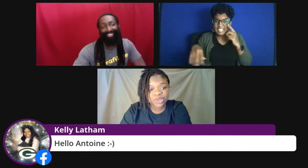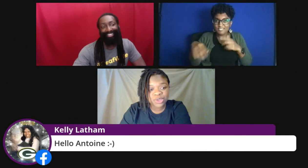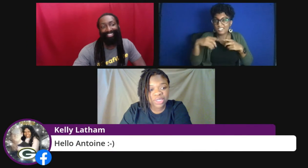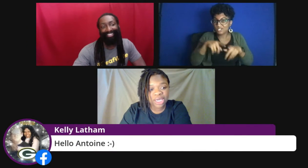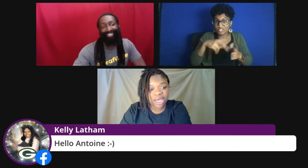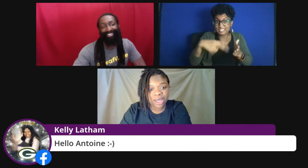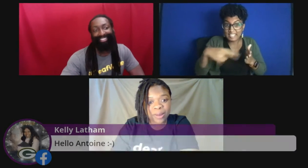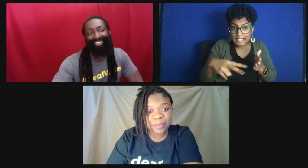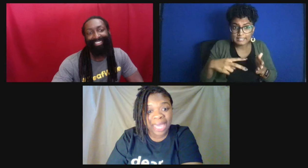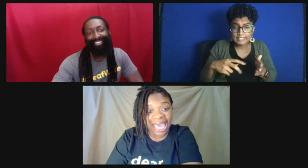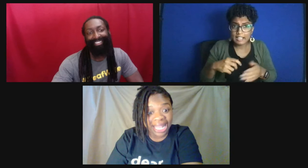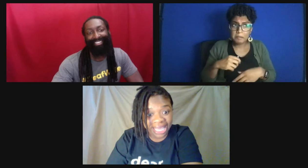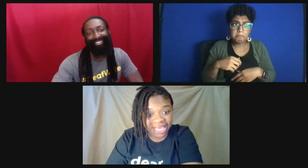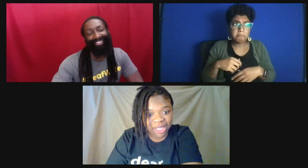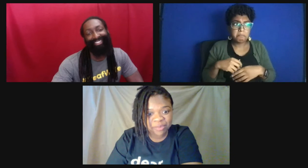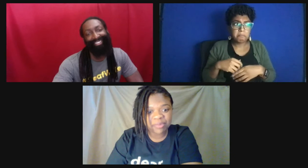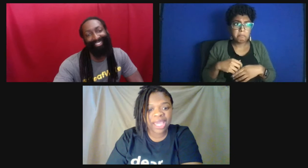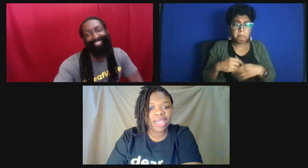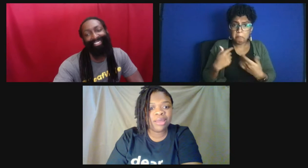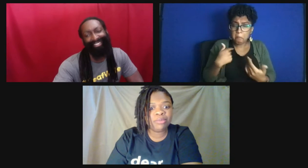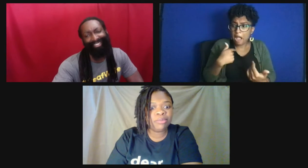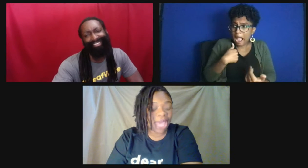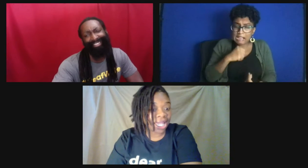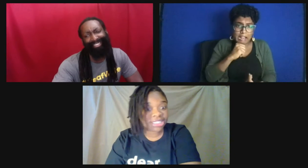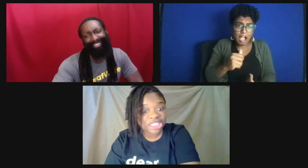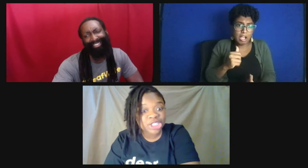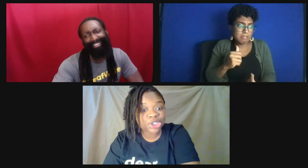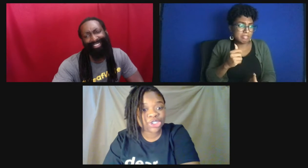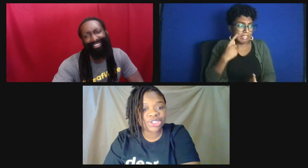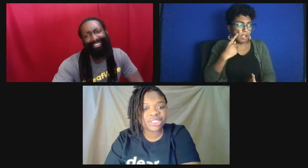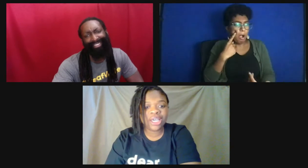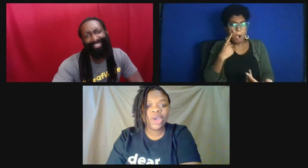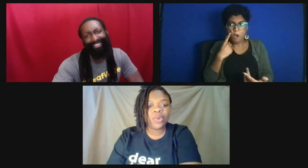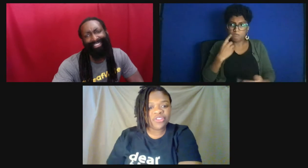when I was doing ballet my ballet teachers